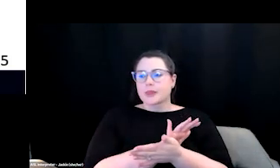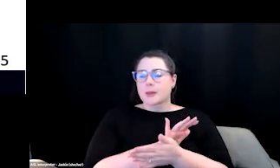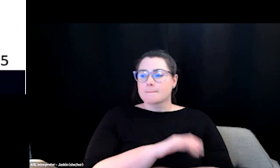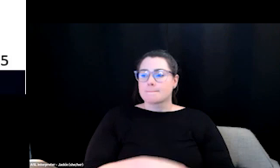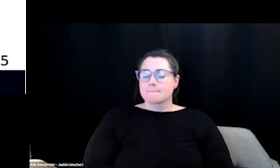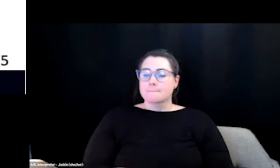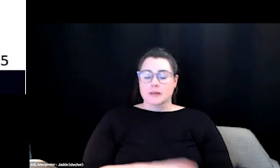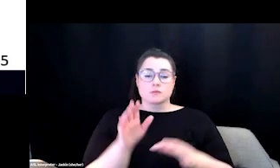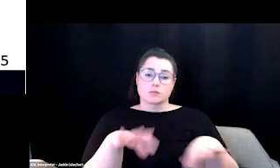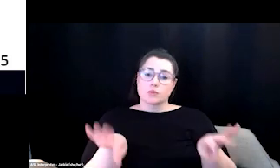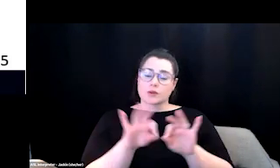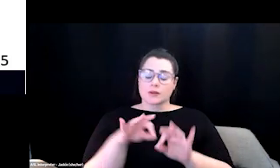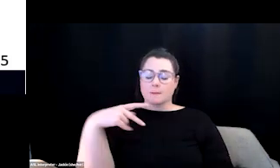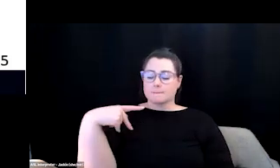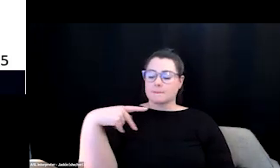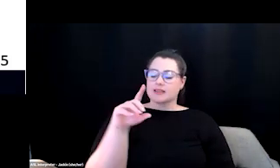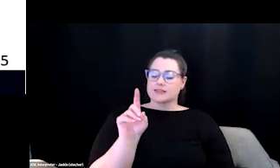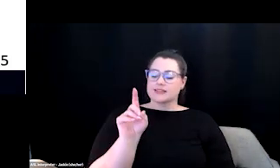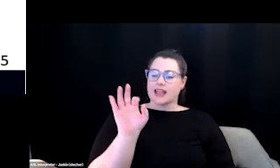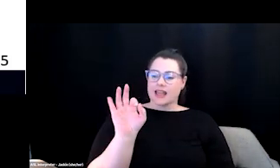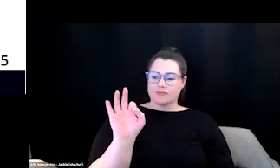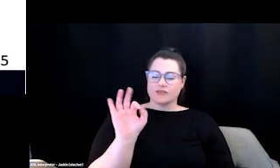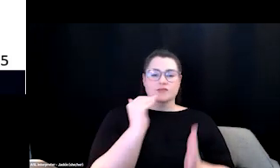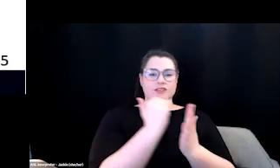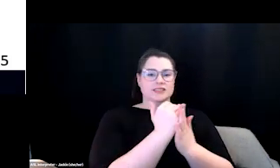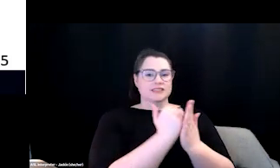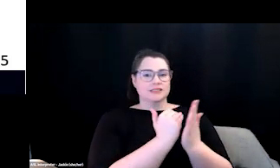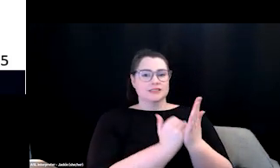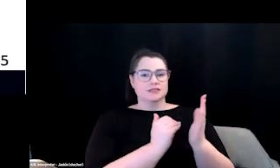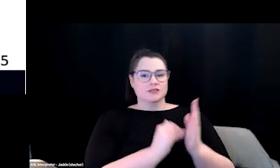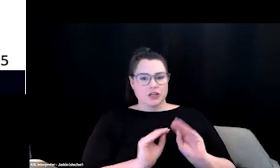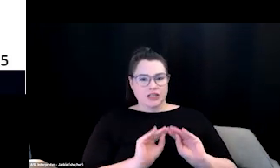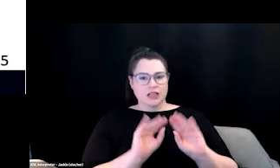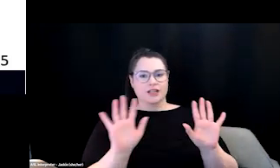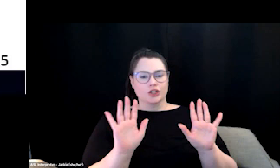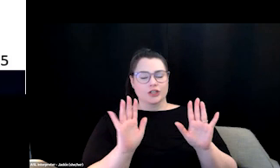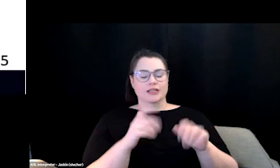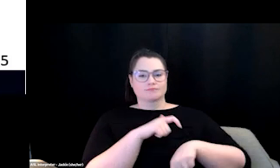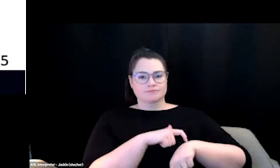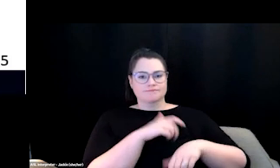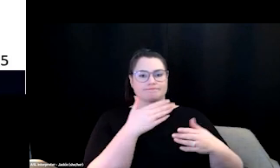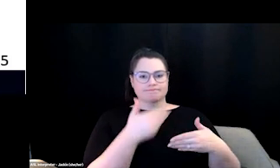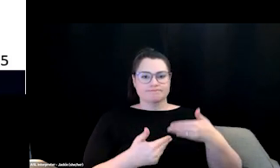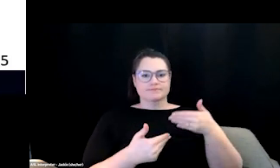It is a PDF document that lists very clearly some of the milestones that you should be looking at when preparing your proposal.